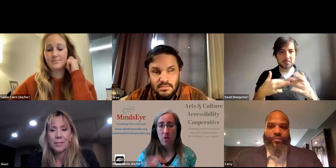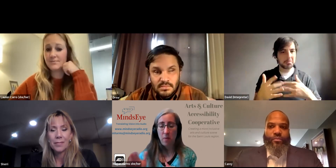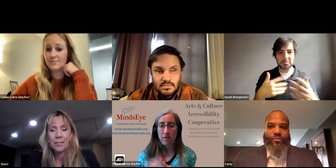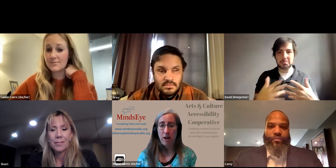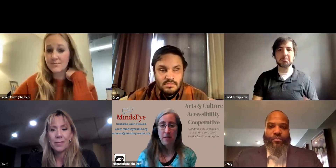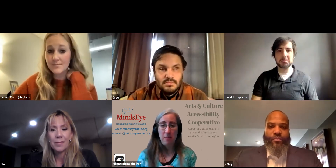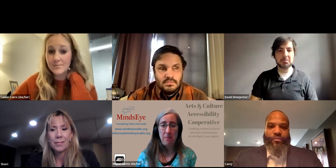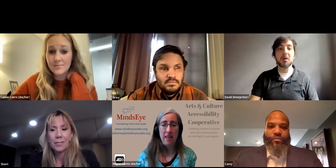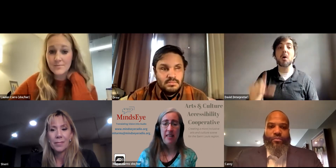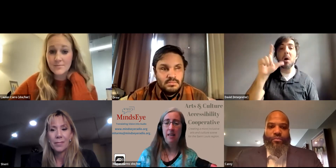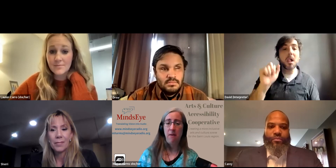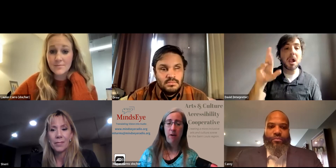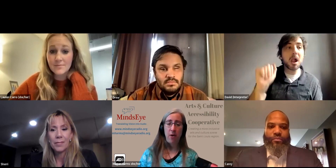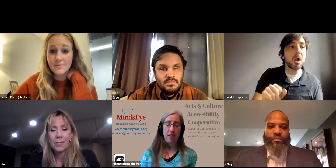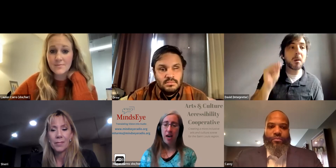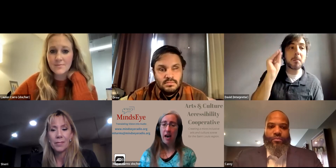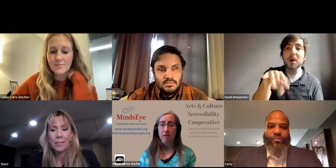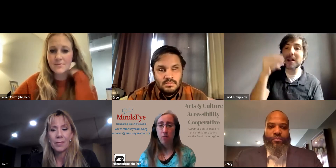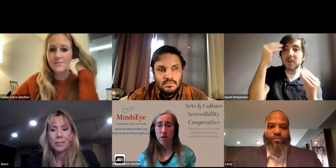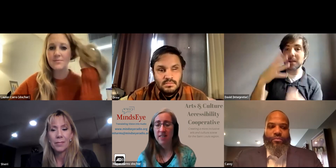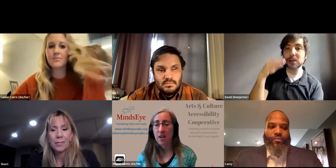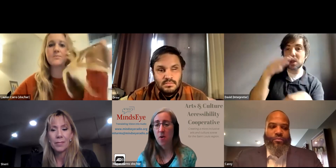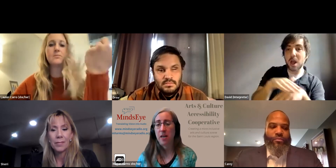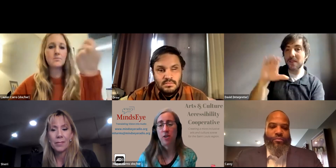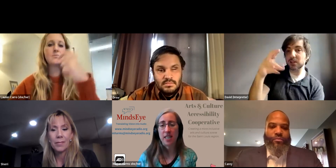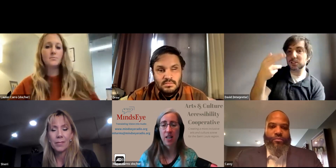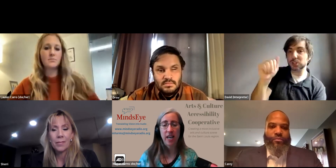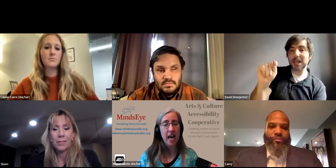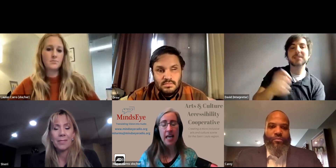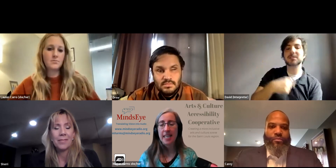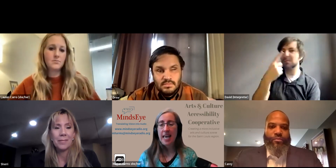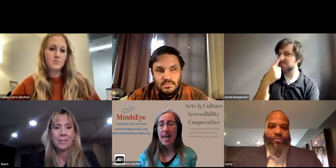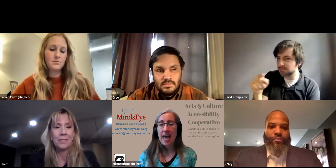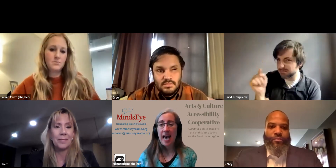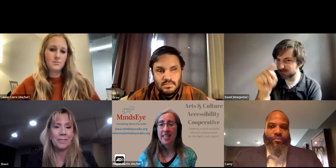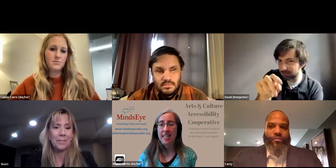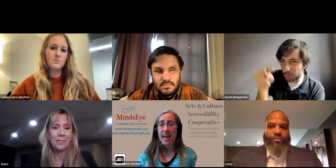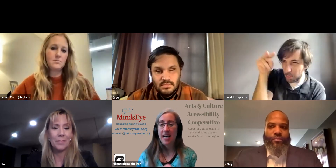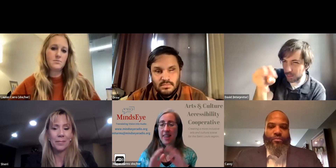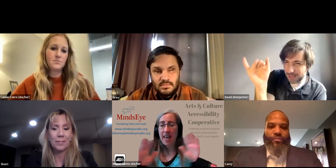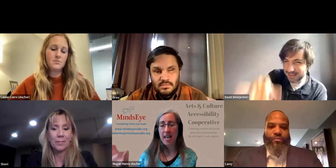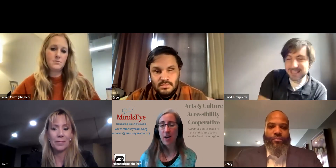Laura has dropped info in there . Laura Wi mmer. Thank you